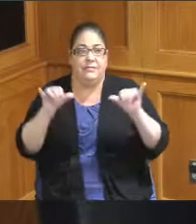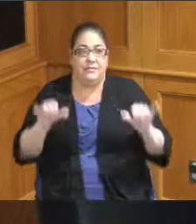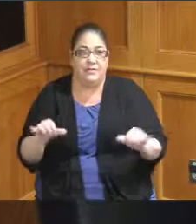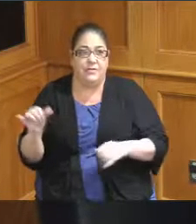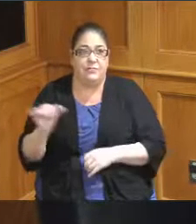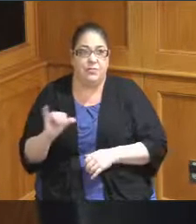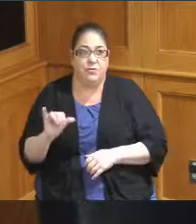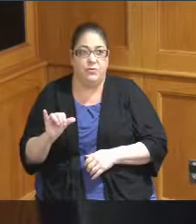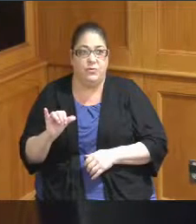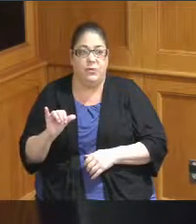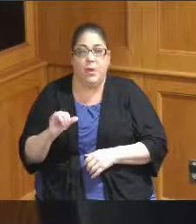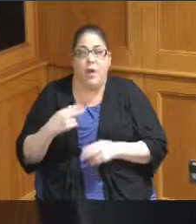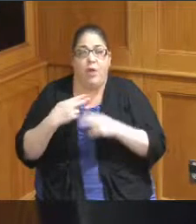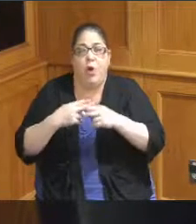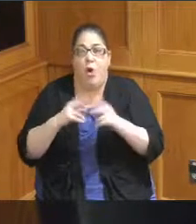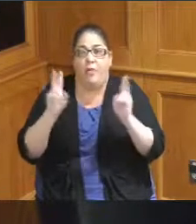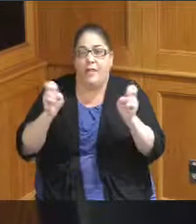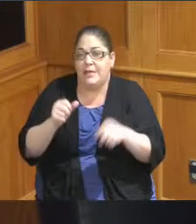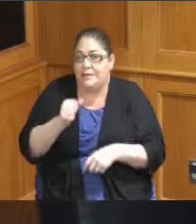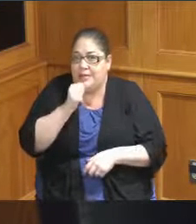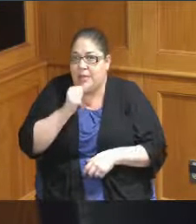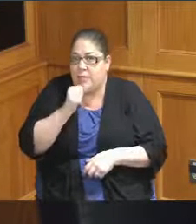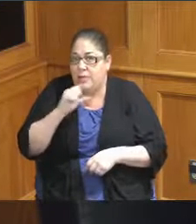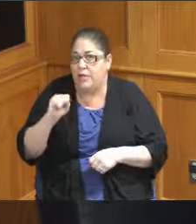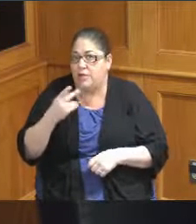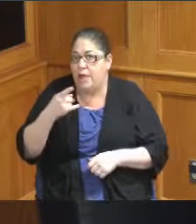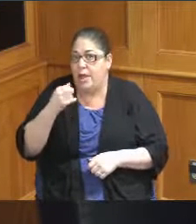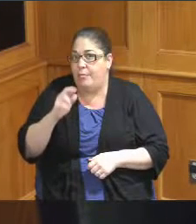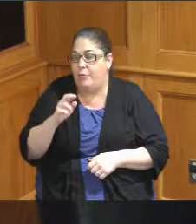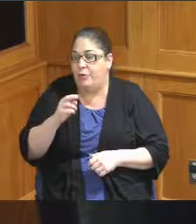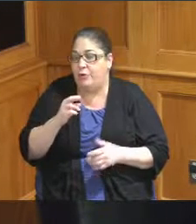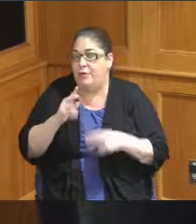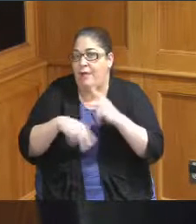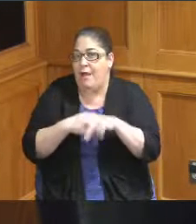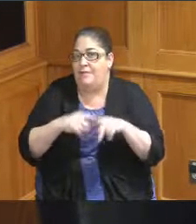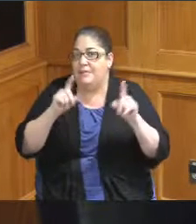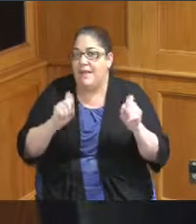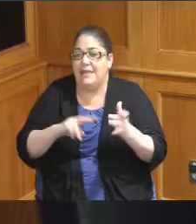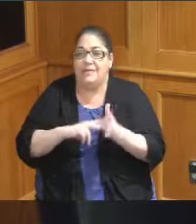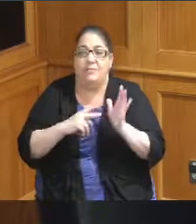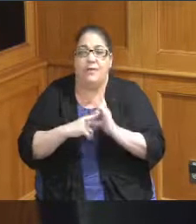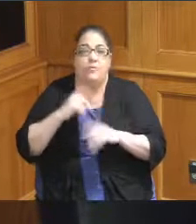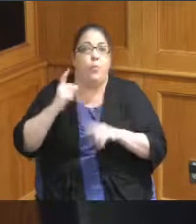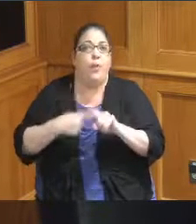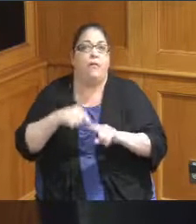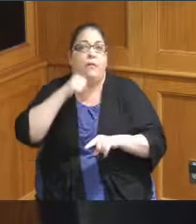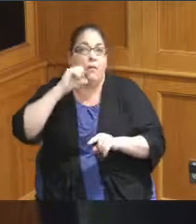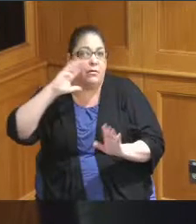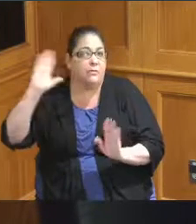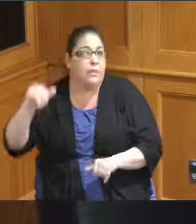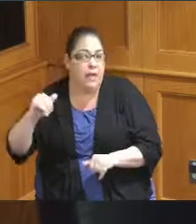type of testing so we want to thank you for coming today and updating the public updating the Board